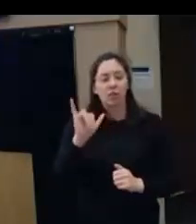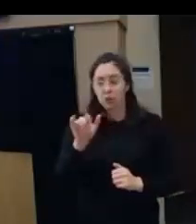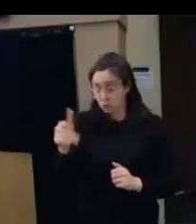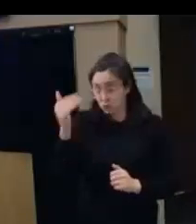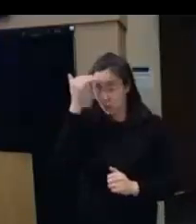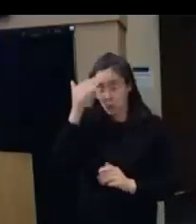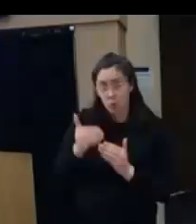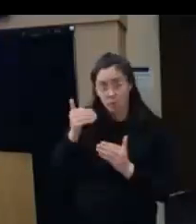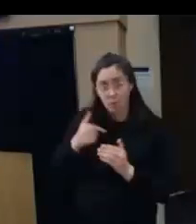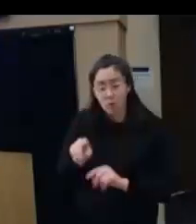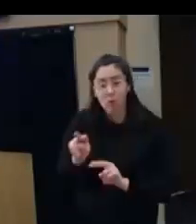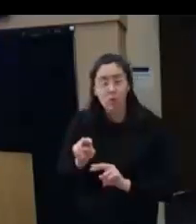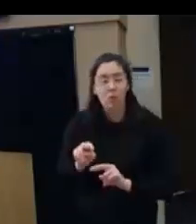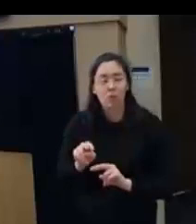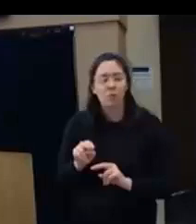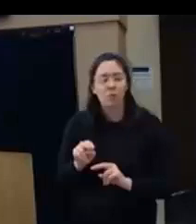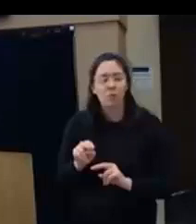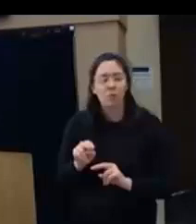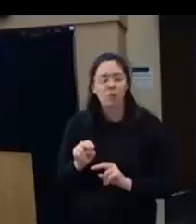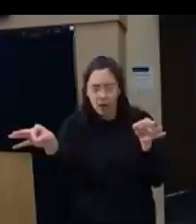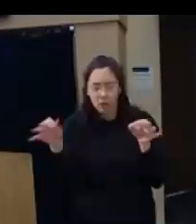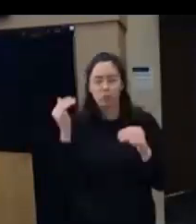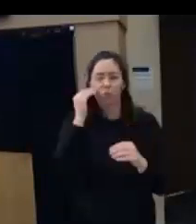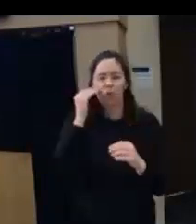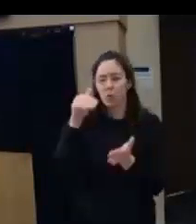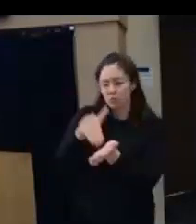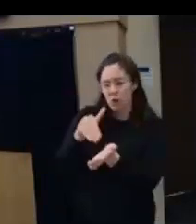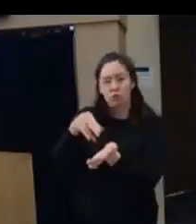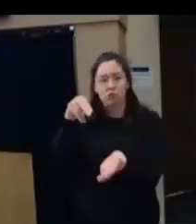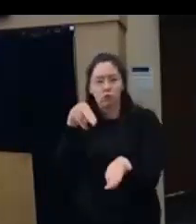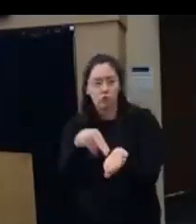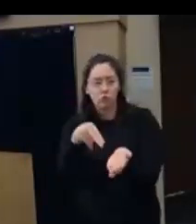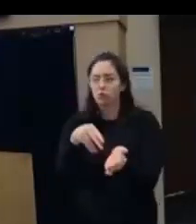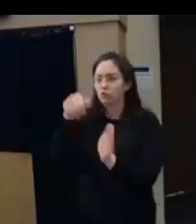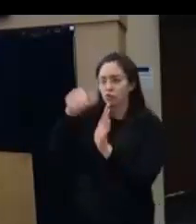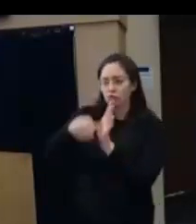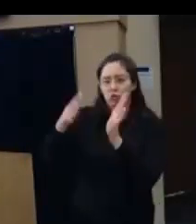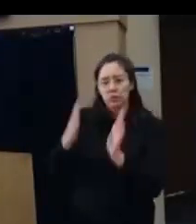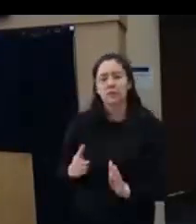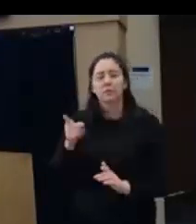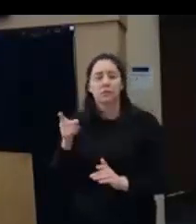it before so knowing the language and knowing the doctors and the nurses and the surgeons um can be